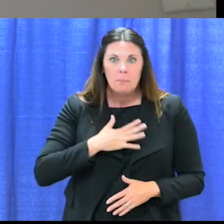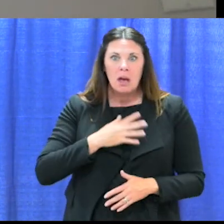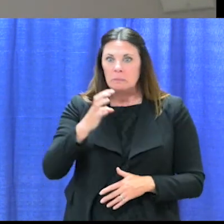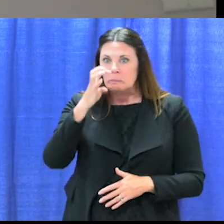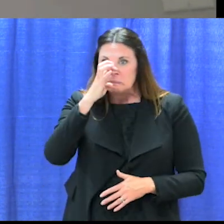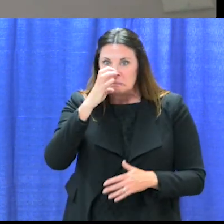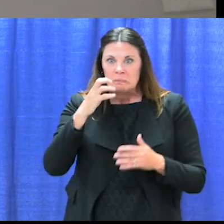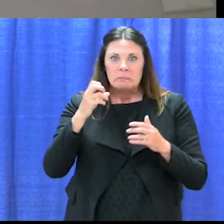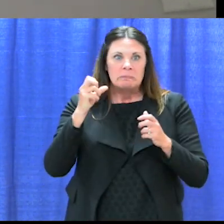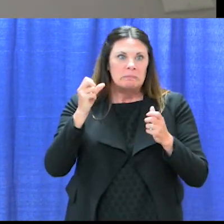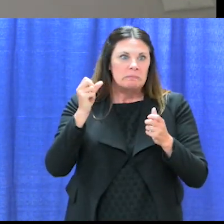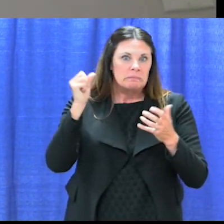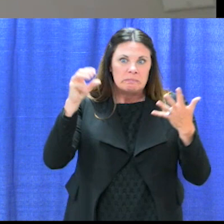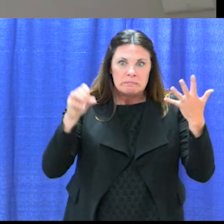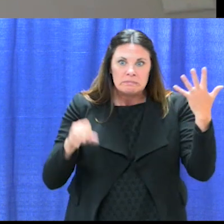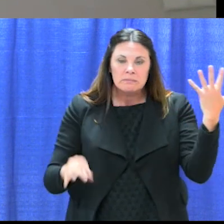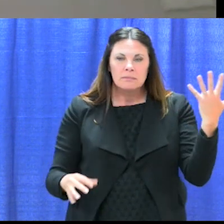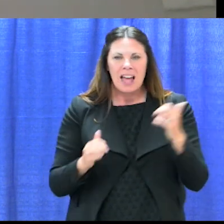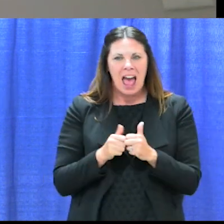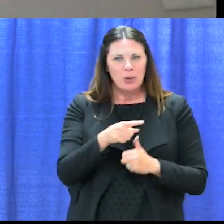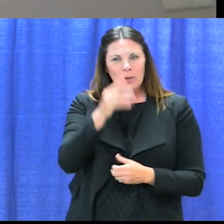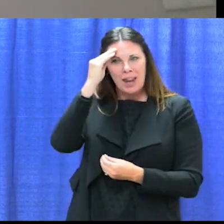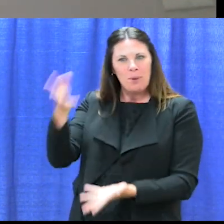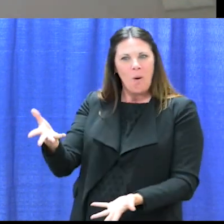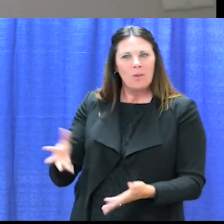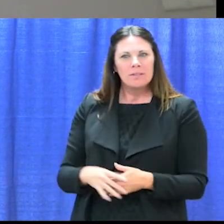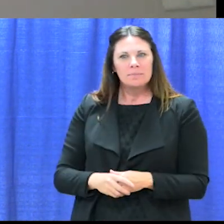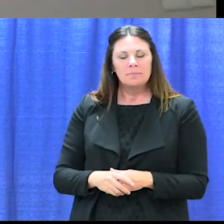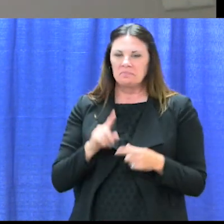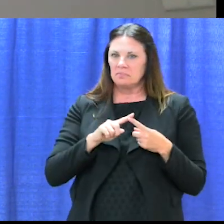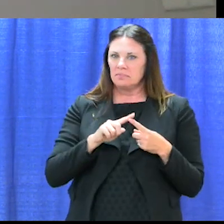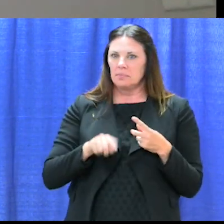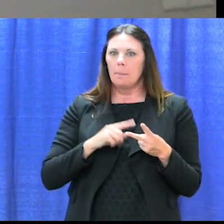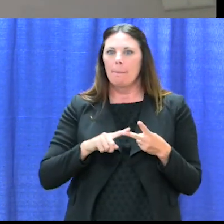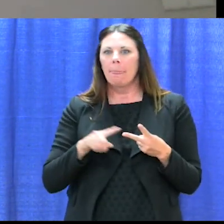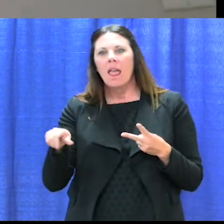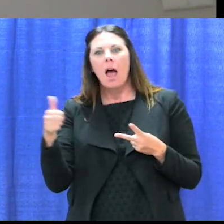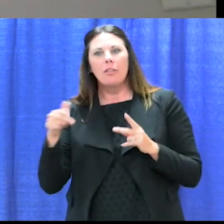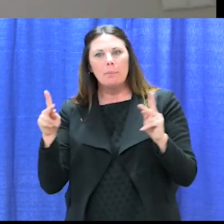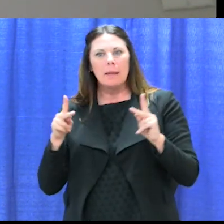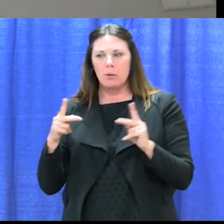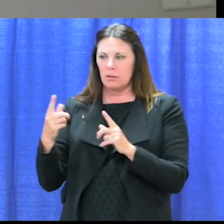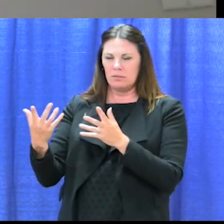those programs, that's my first question. We also had another set of questions that were asking about we have community people